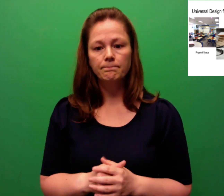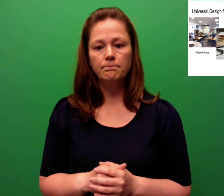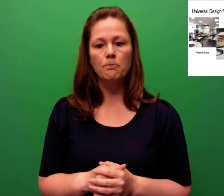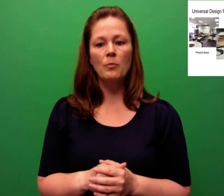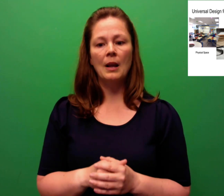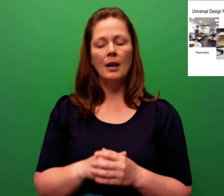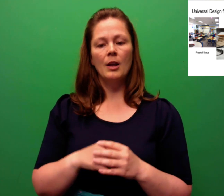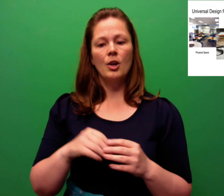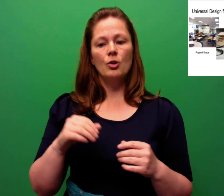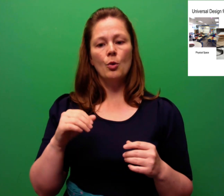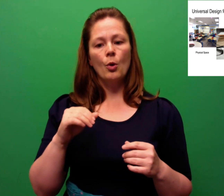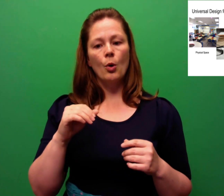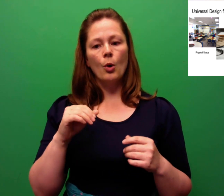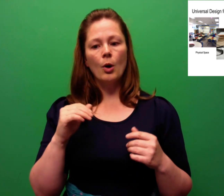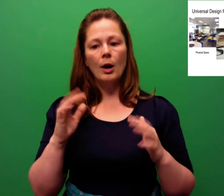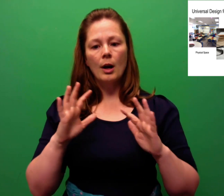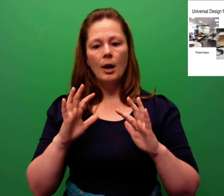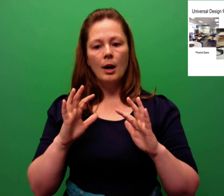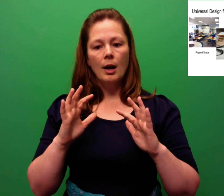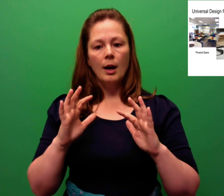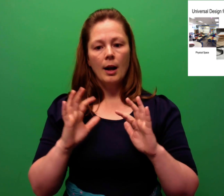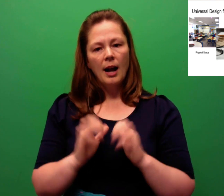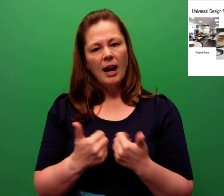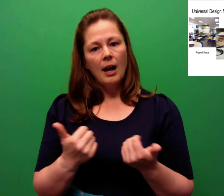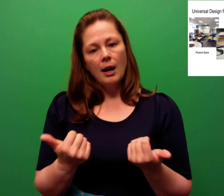and students are bored.